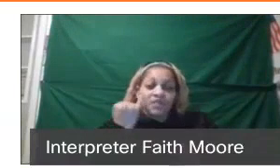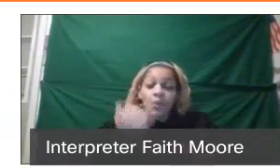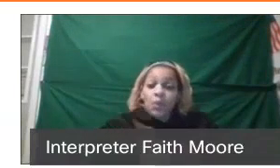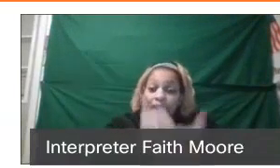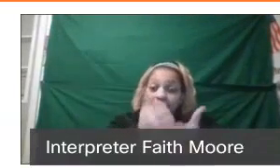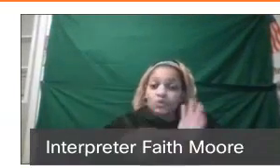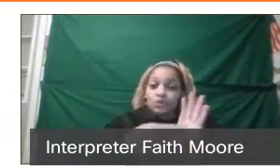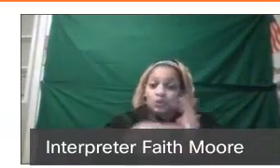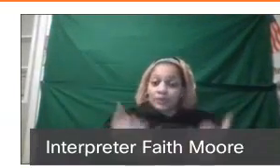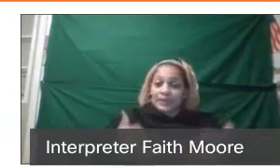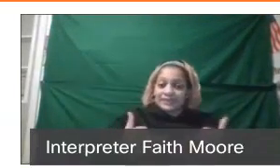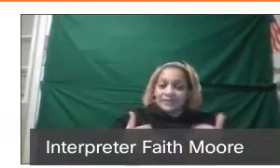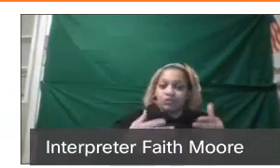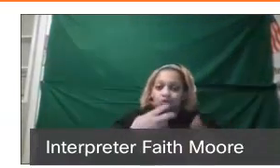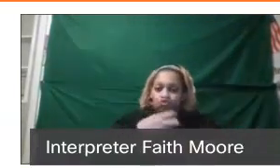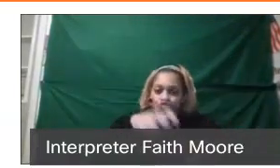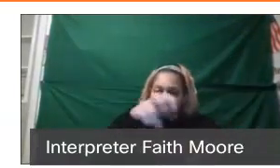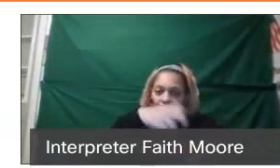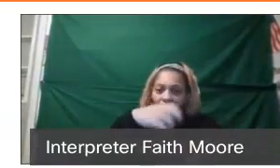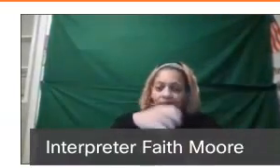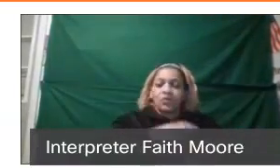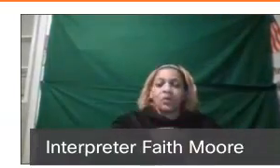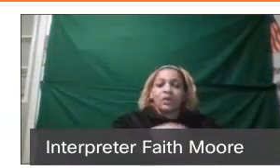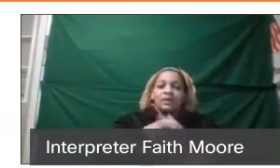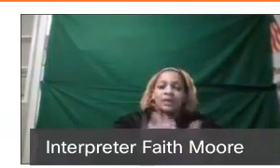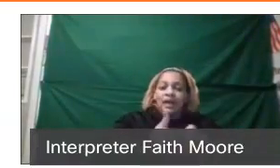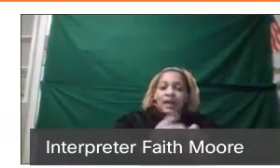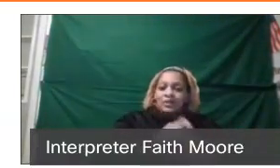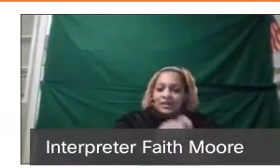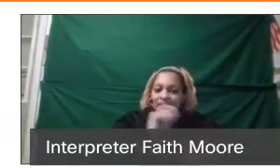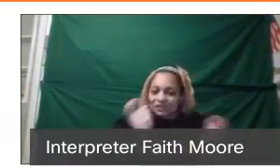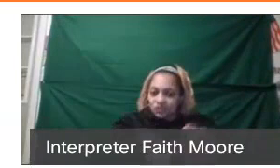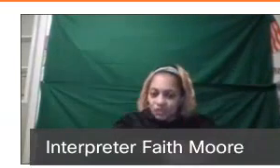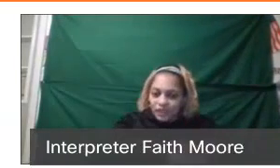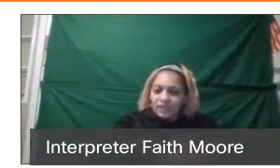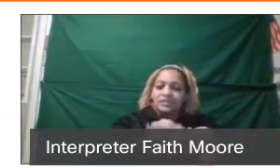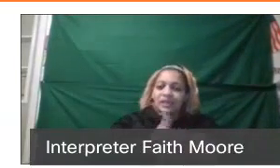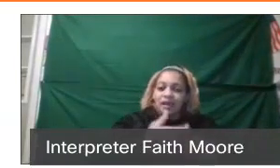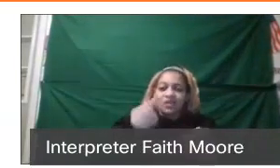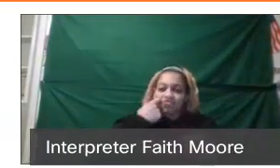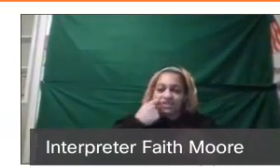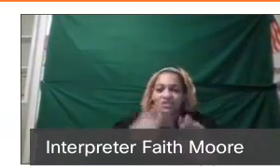Travel attorney movements, like, on the left side of the screen here, we just showed the road. We don't really show like.